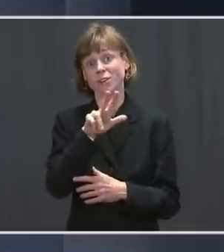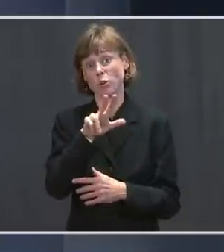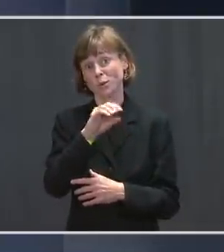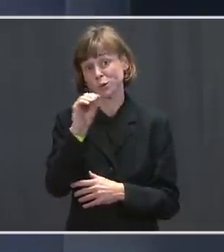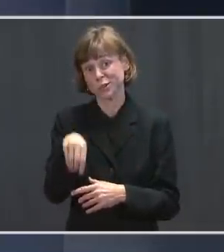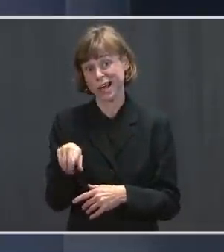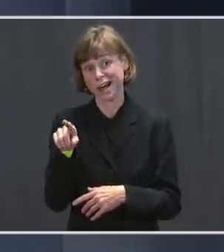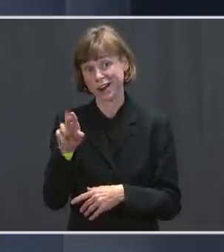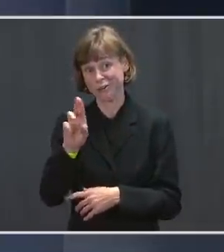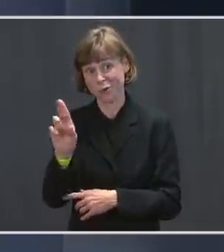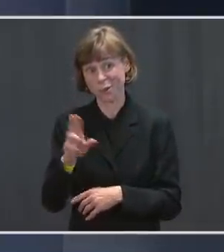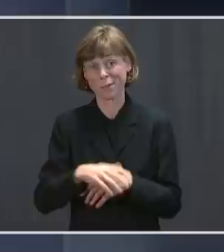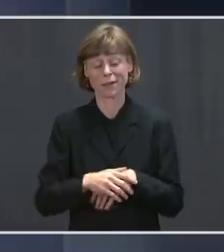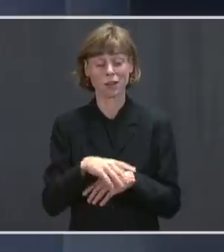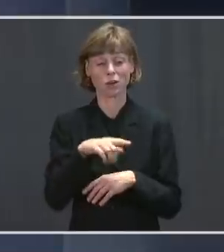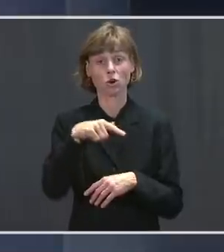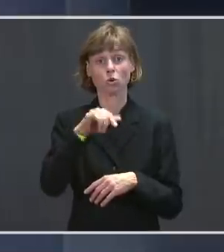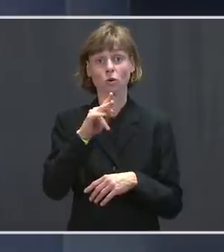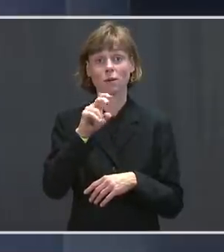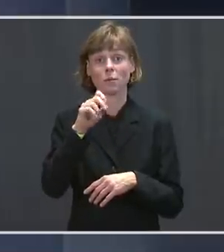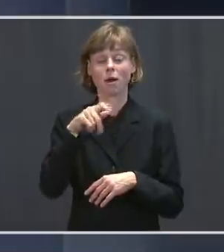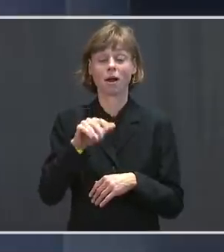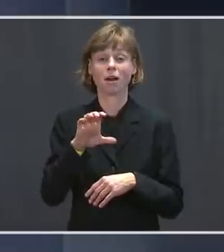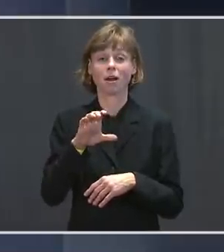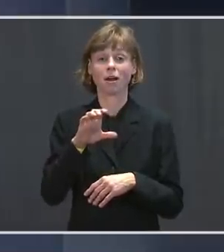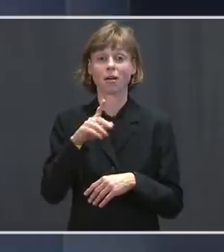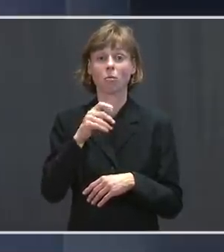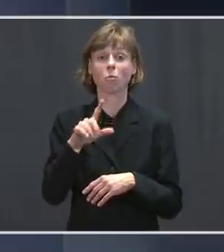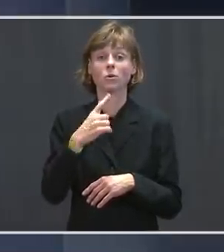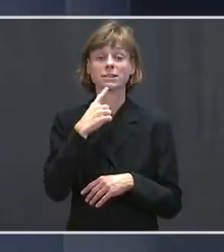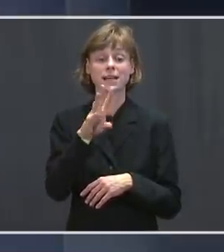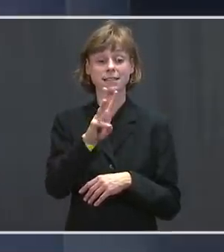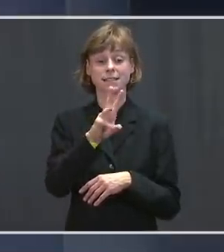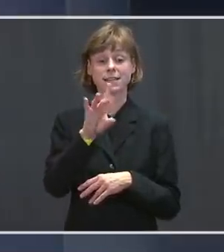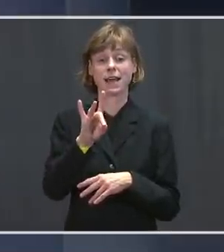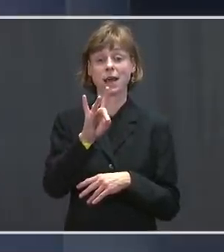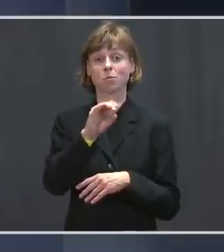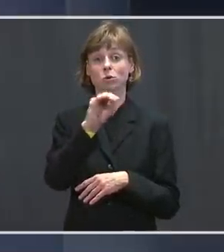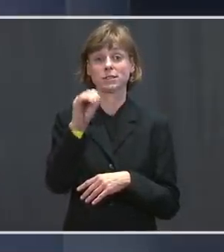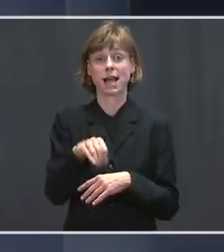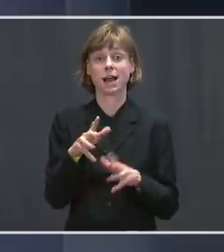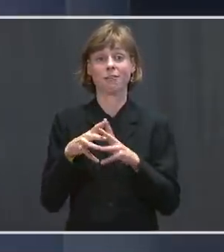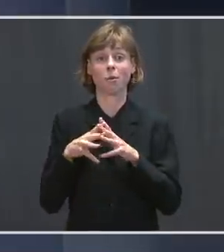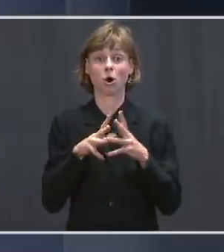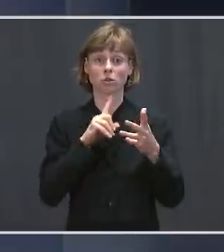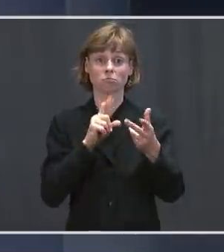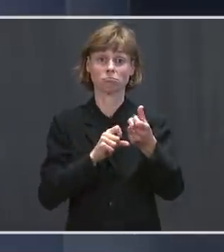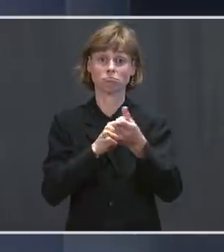A Quinnipiac poll yesterday found that 68 percent of Americans back the rescue plan. A Yahoo YouGov survey on Monday